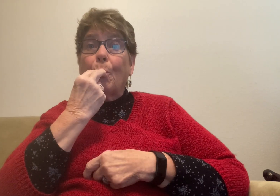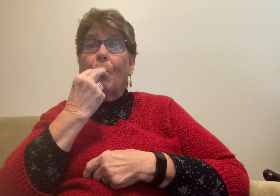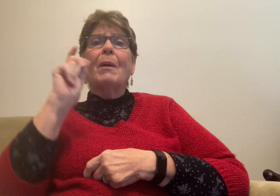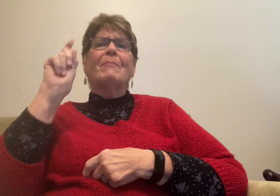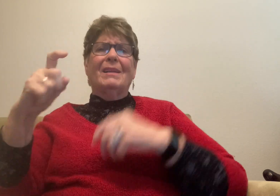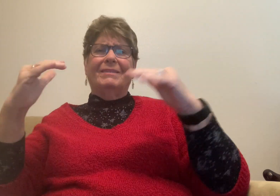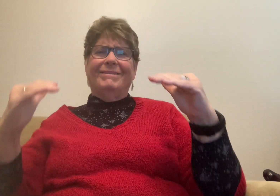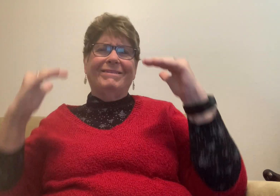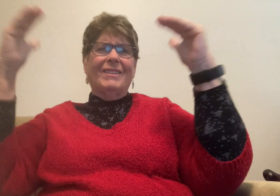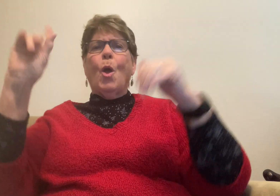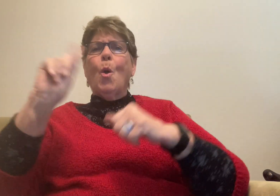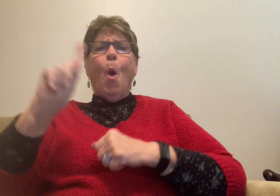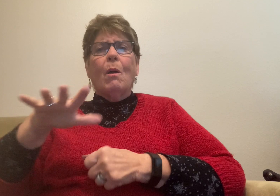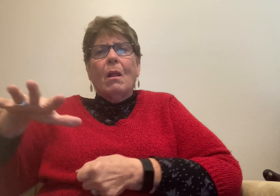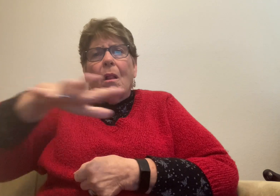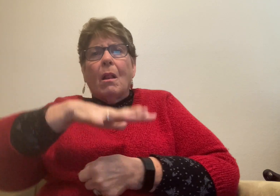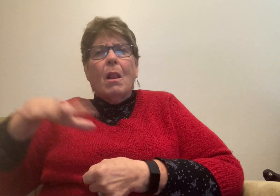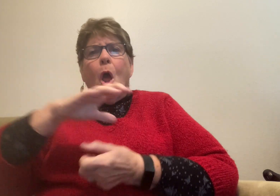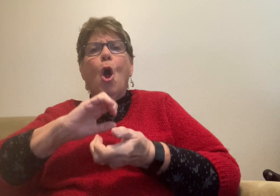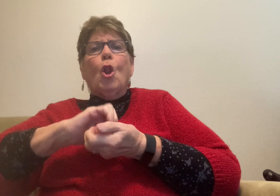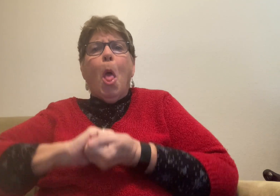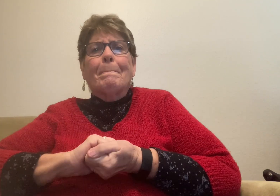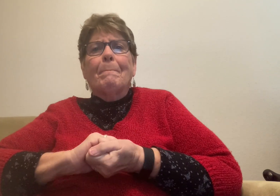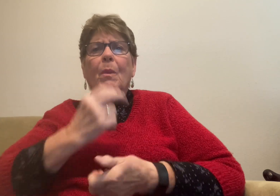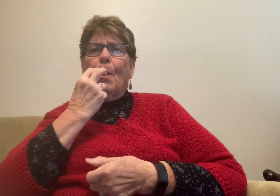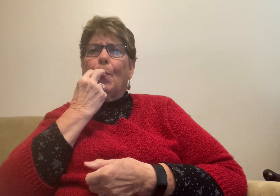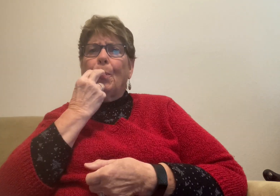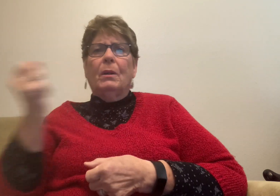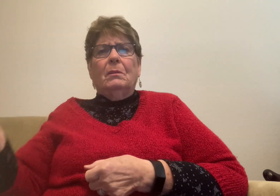the referees must be of top calibre, above local clubs level,